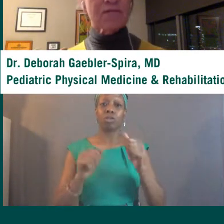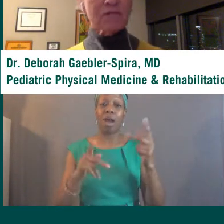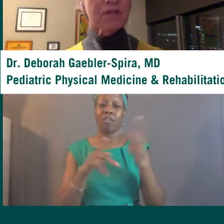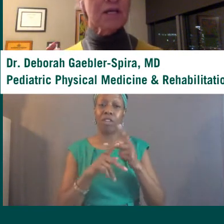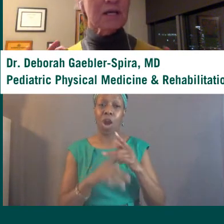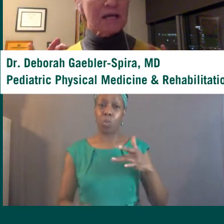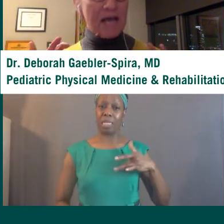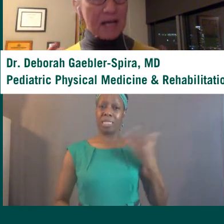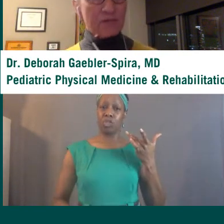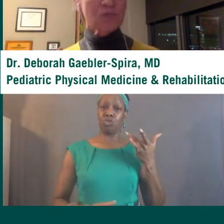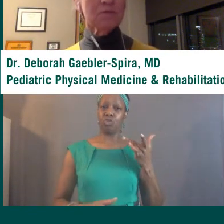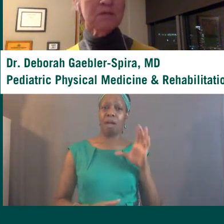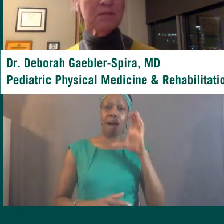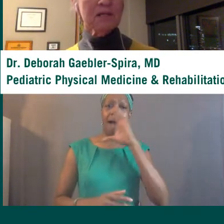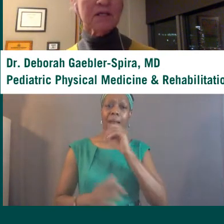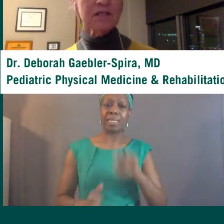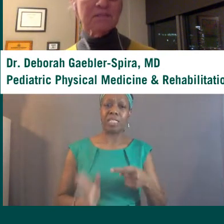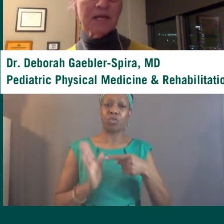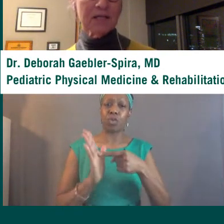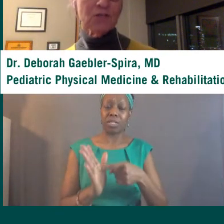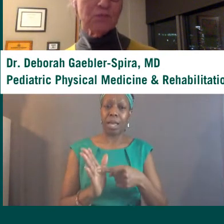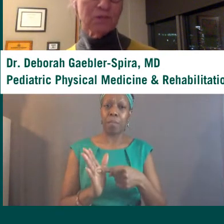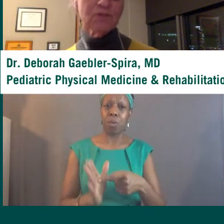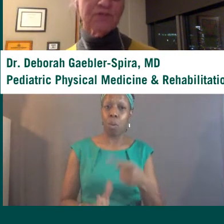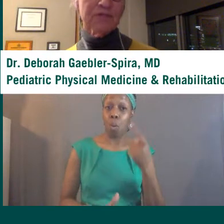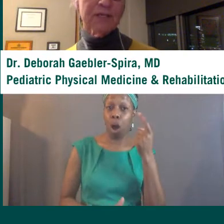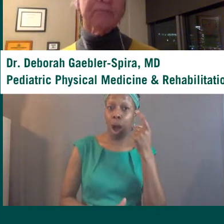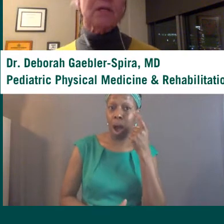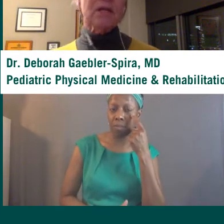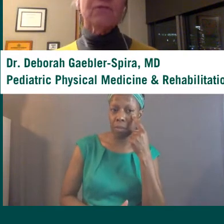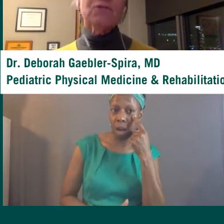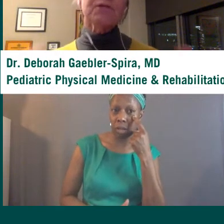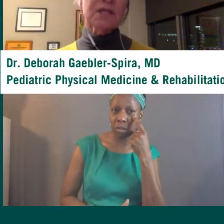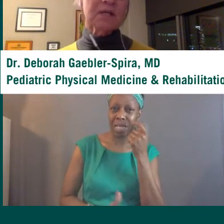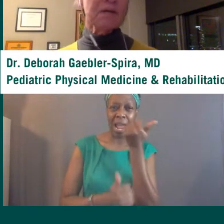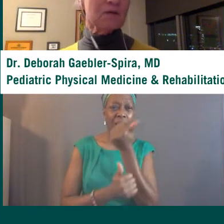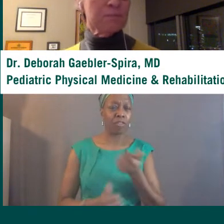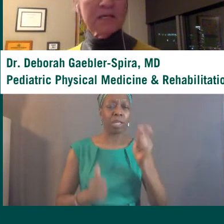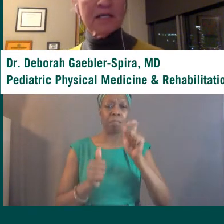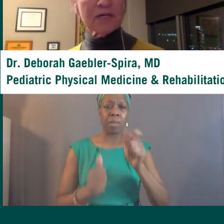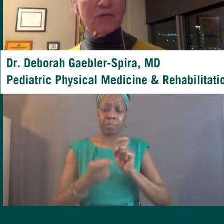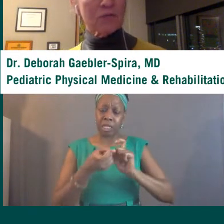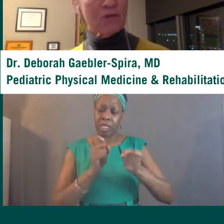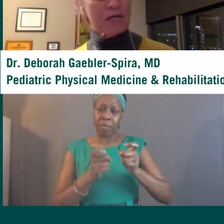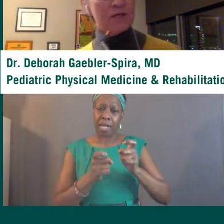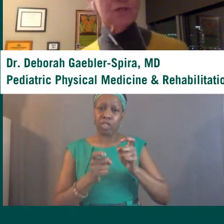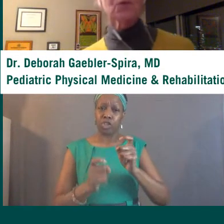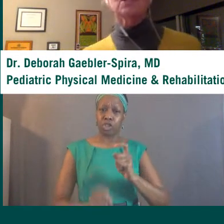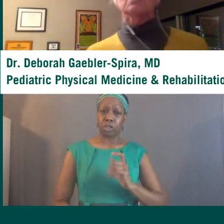everything has to be medically managed beautifully. If you think about a pediatric practice,